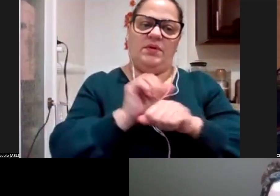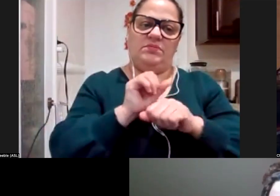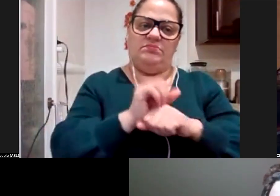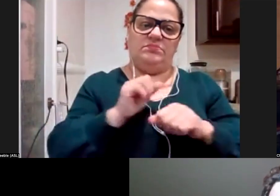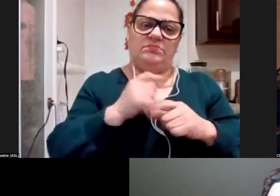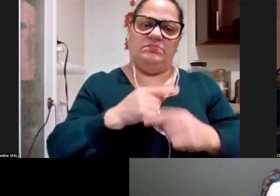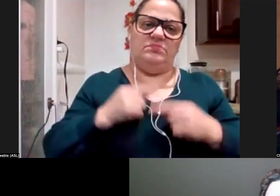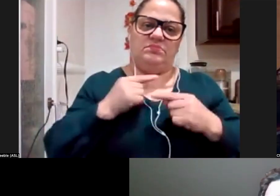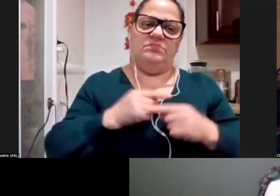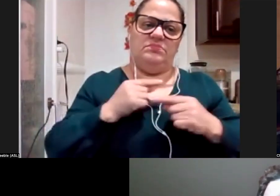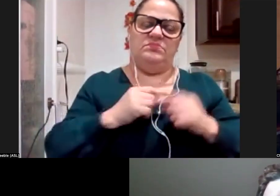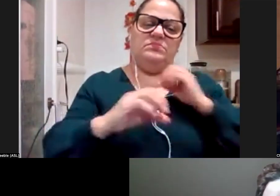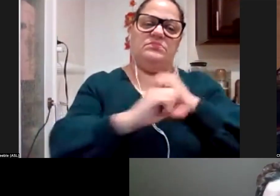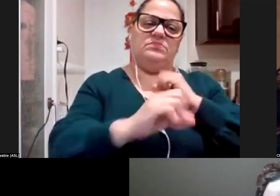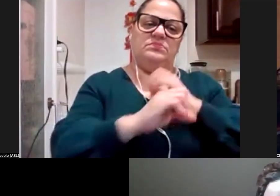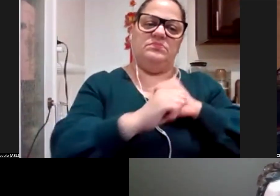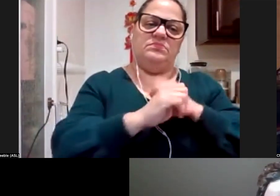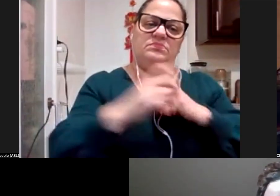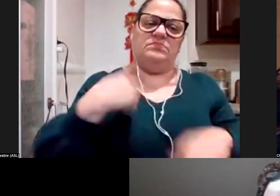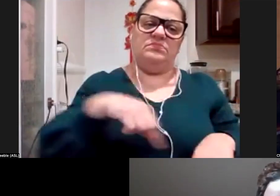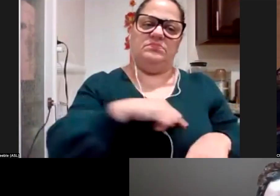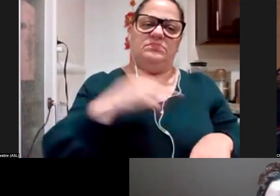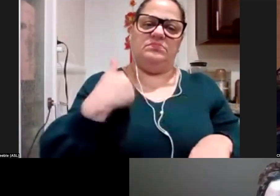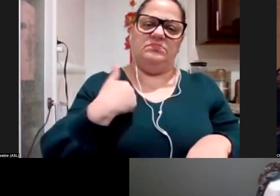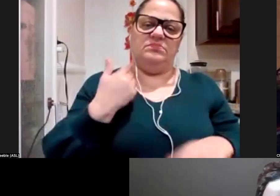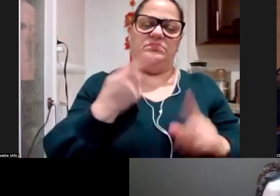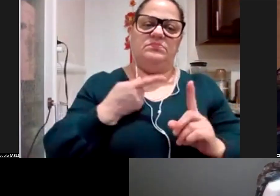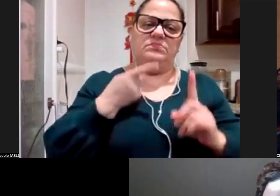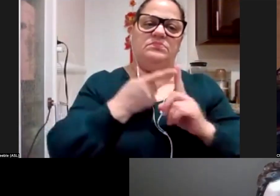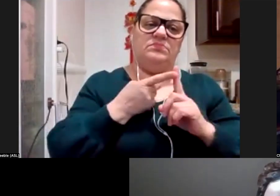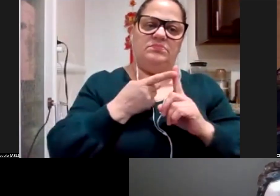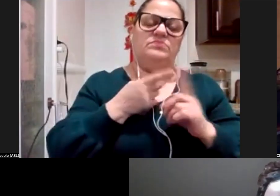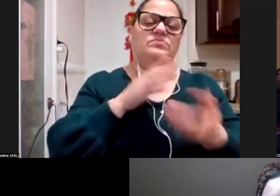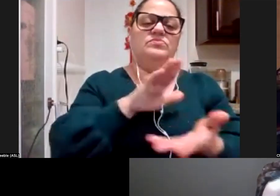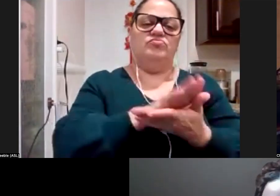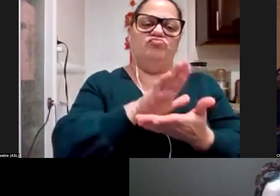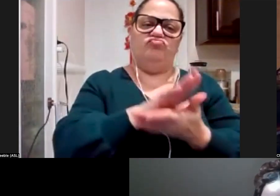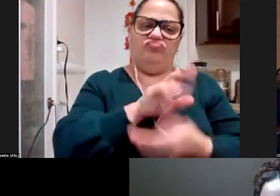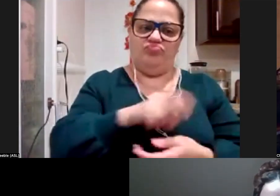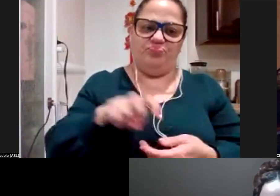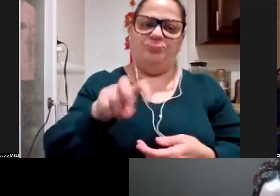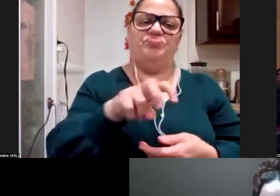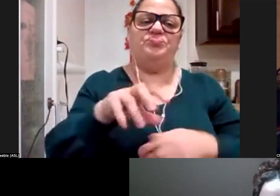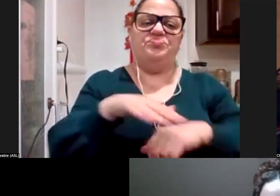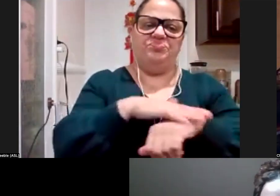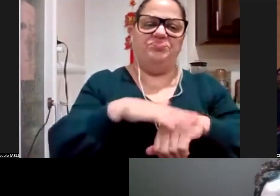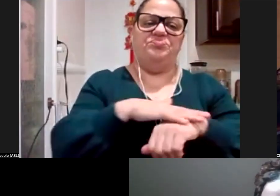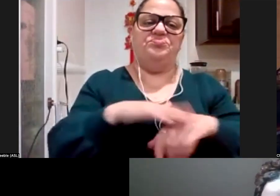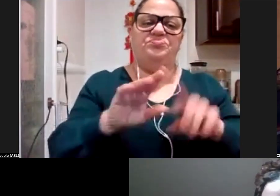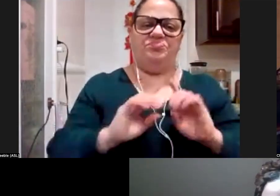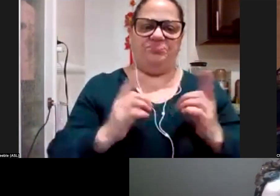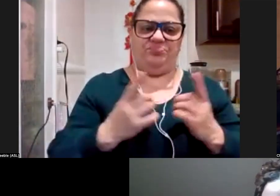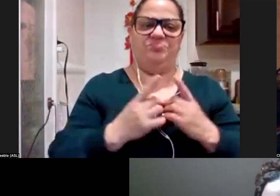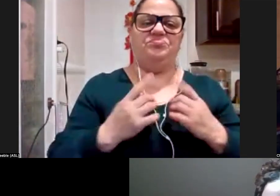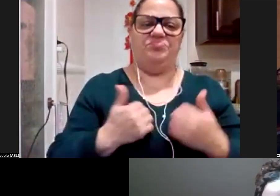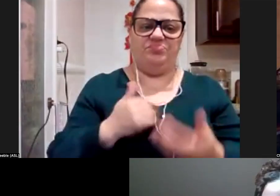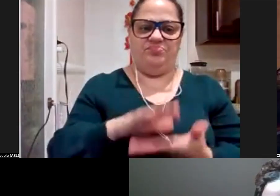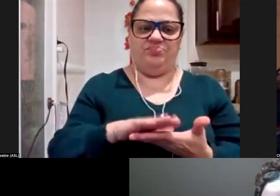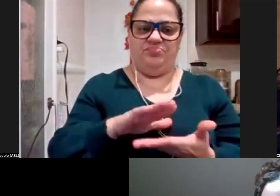ourselves as a as a destination for school trips in surrounding school districts. Um by teaching